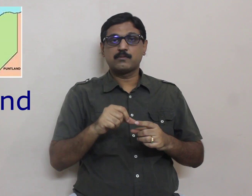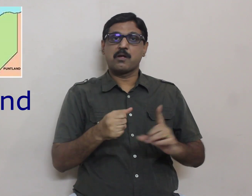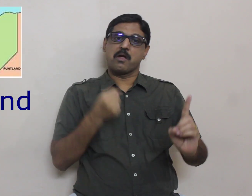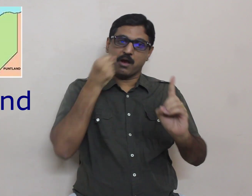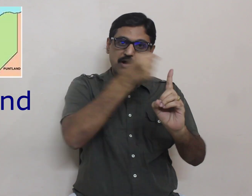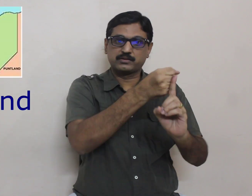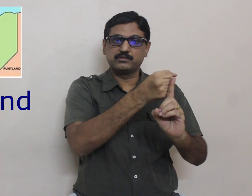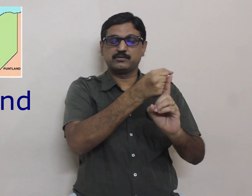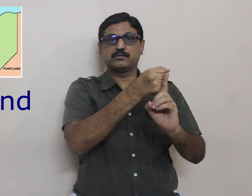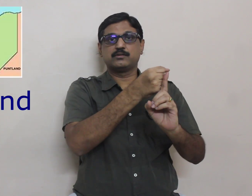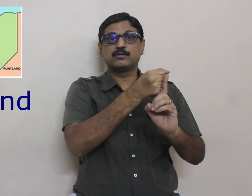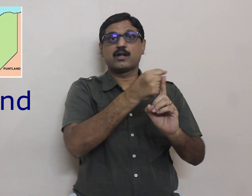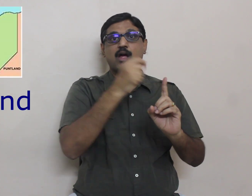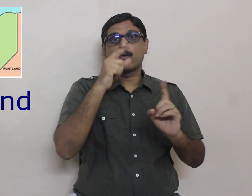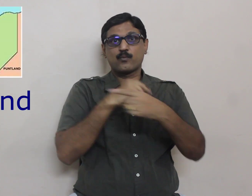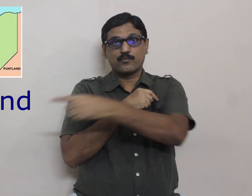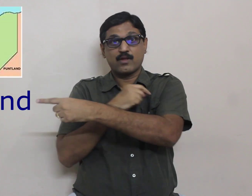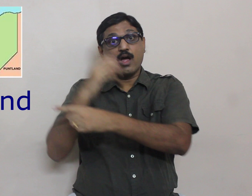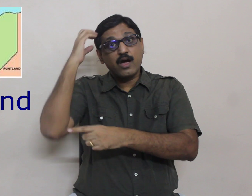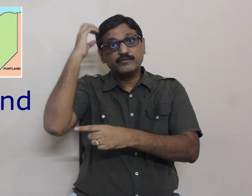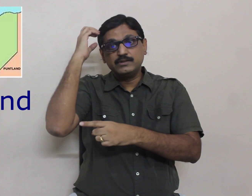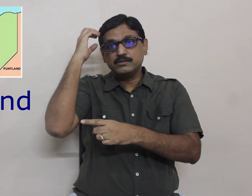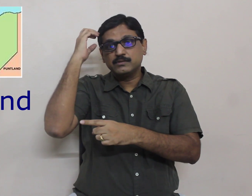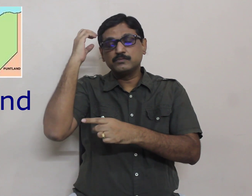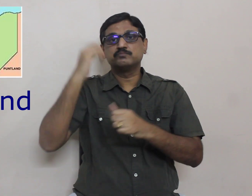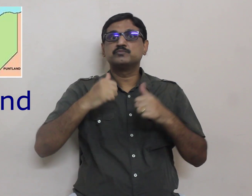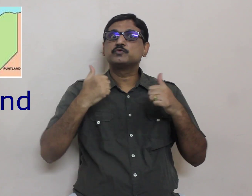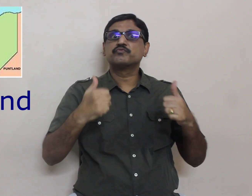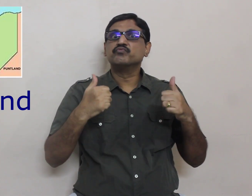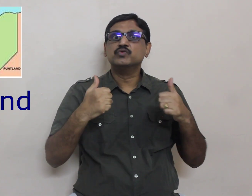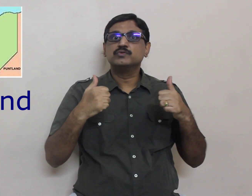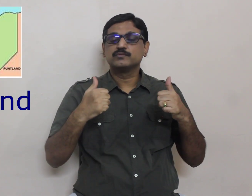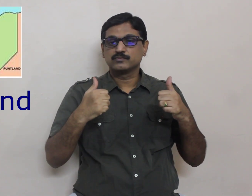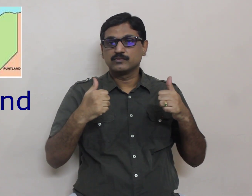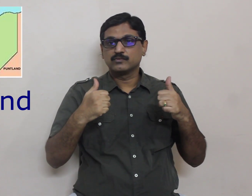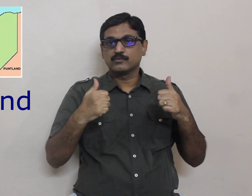invaded Somaliland and it was very successful.